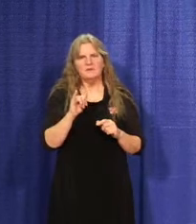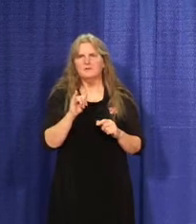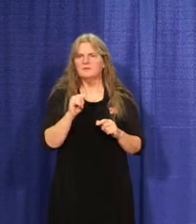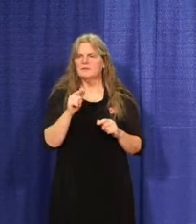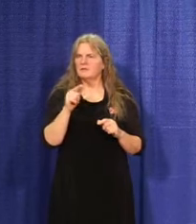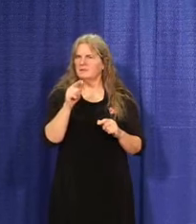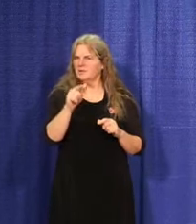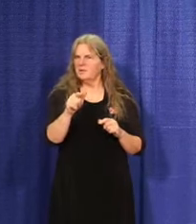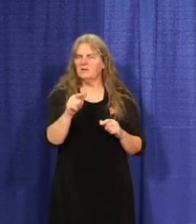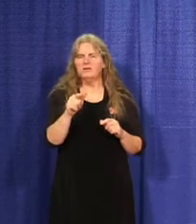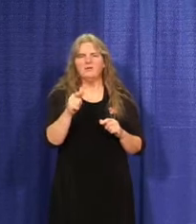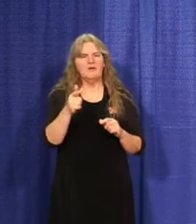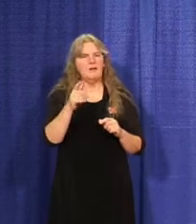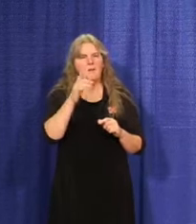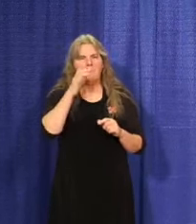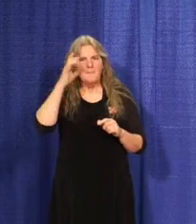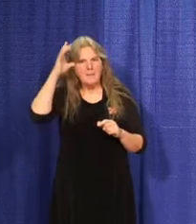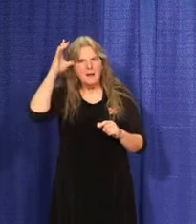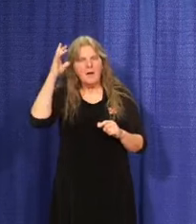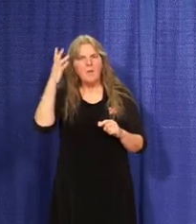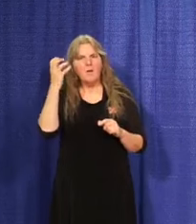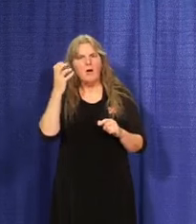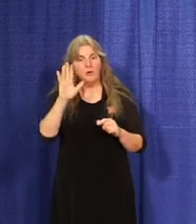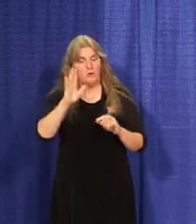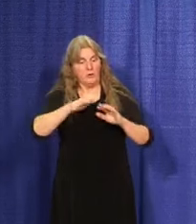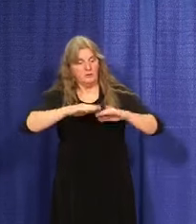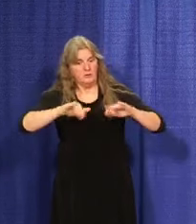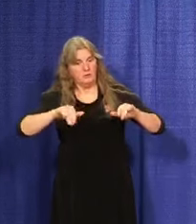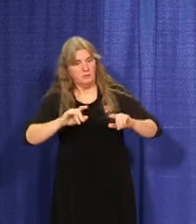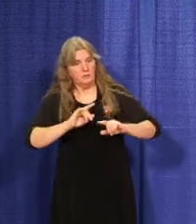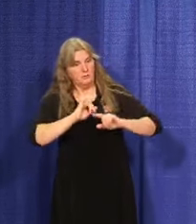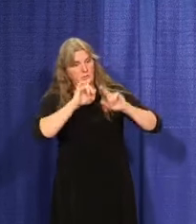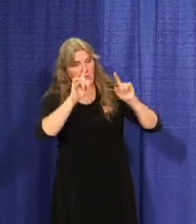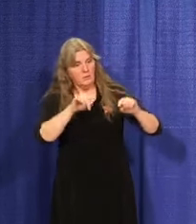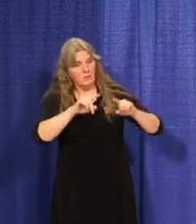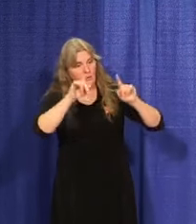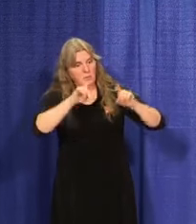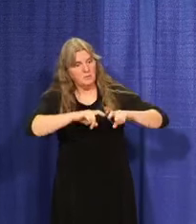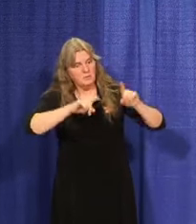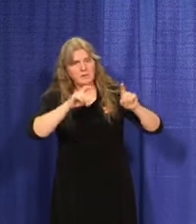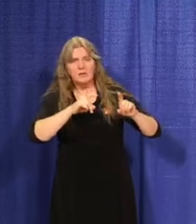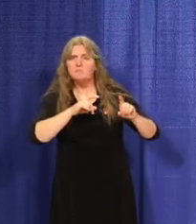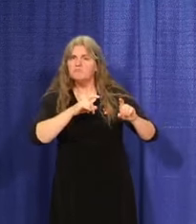their child or themselves for any symptom but falls into that broad category that we set out